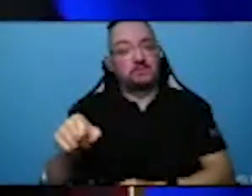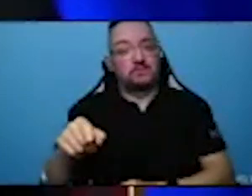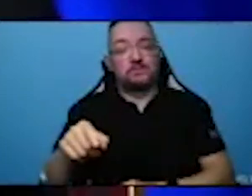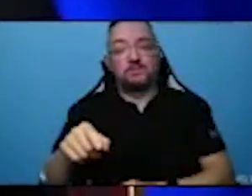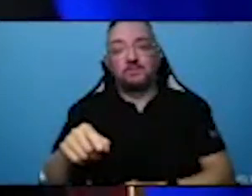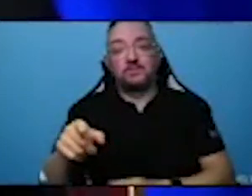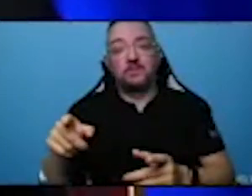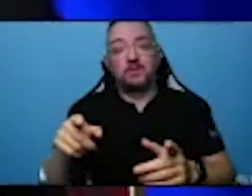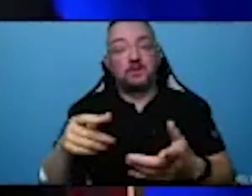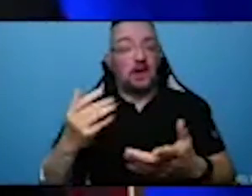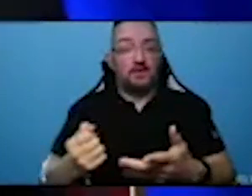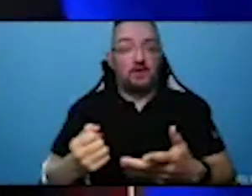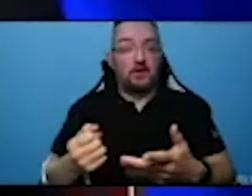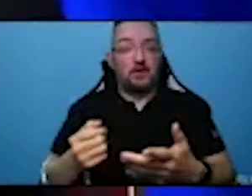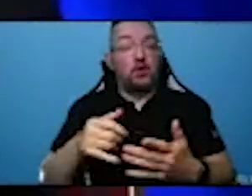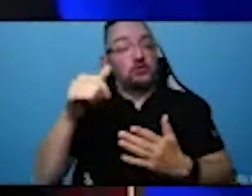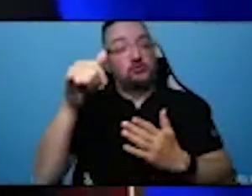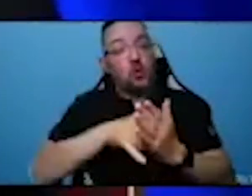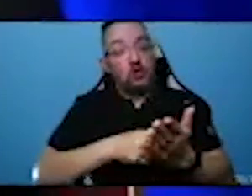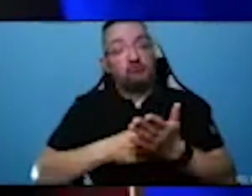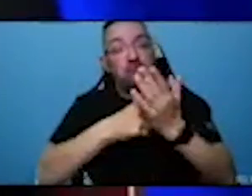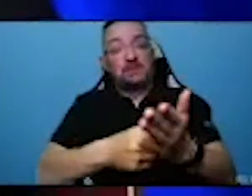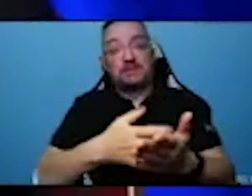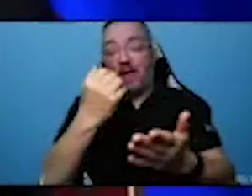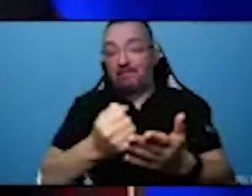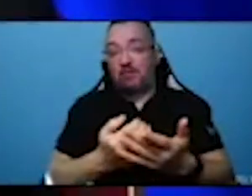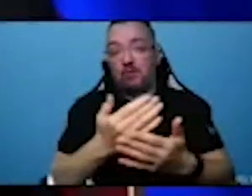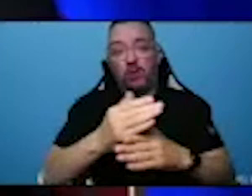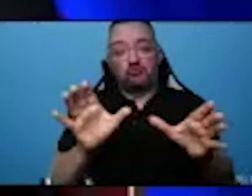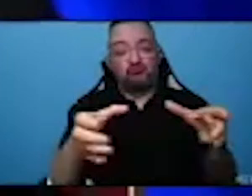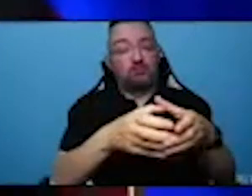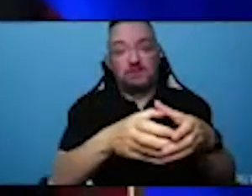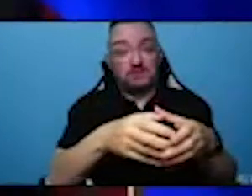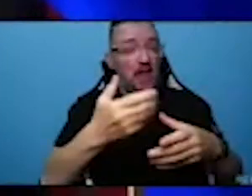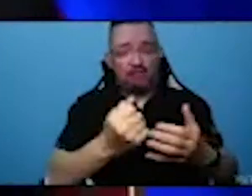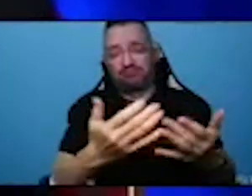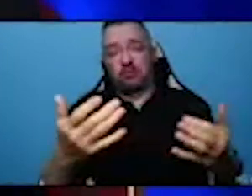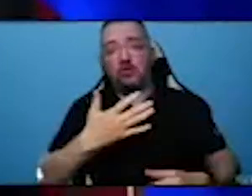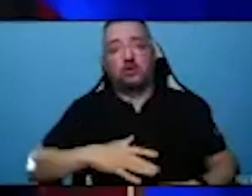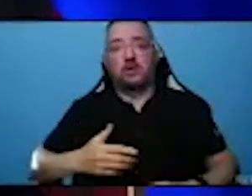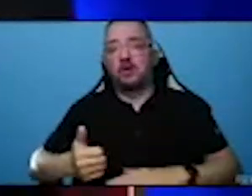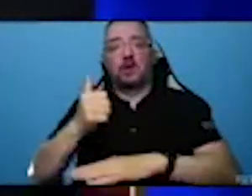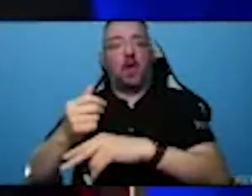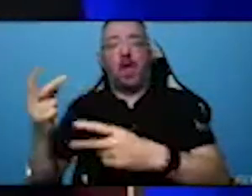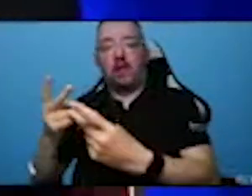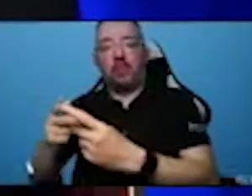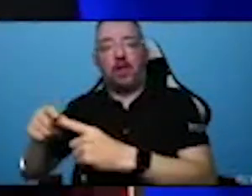recommendations and Working Groups. I don't want to see another Working Group to find out how this can be implemented. The message is there,